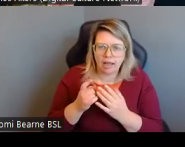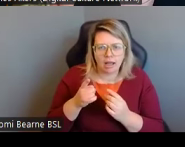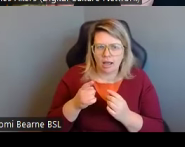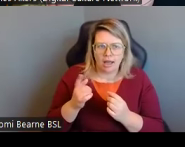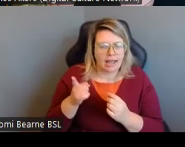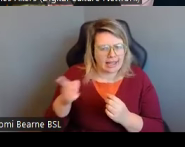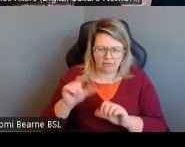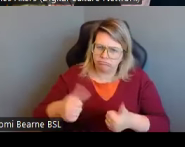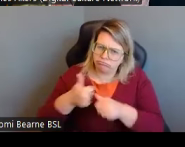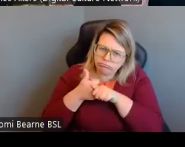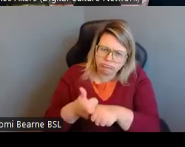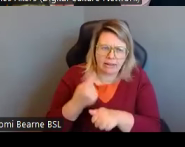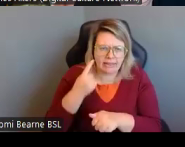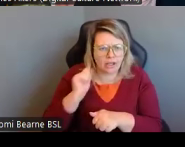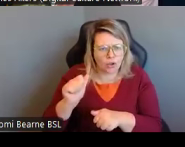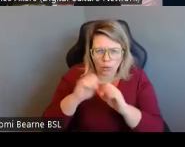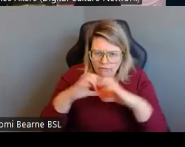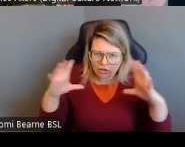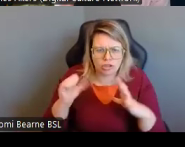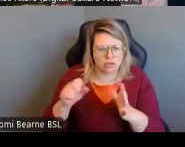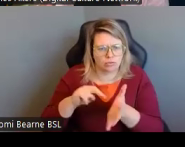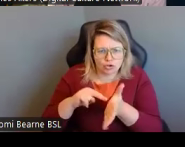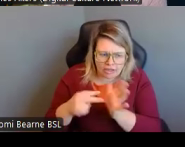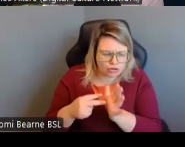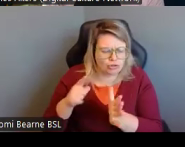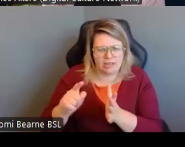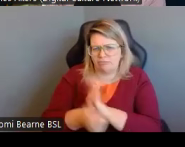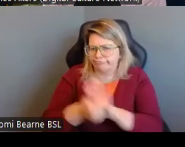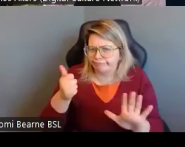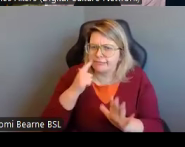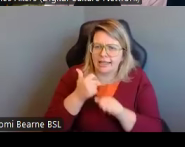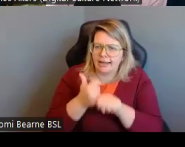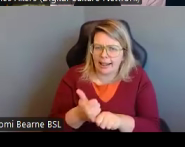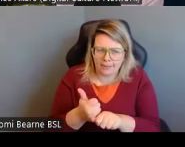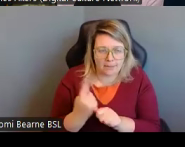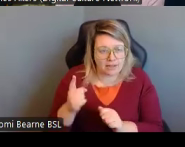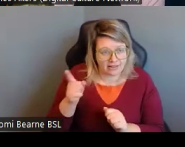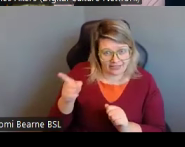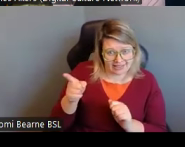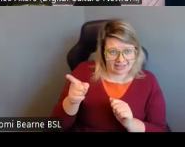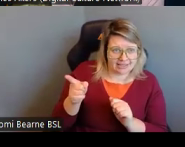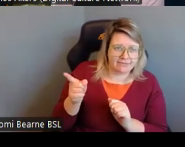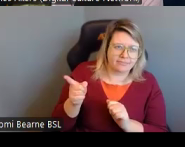You can have a really good chat about this kind of stuff. What's great about this is that he worked with Aaron,